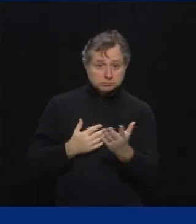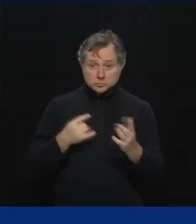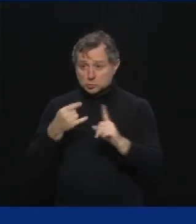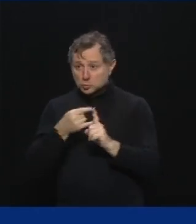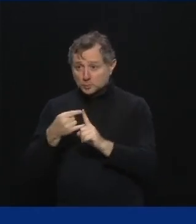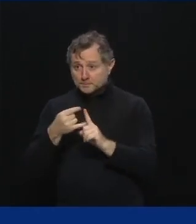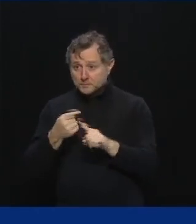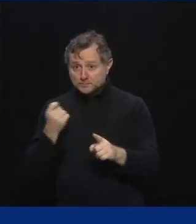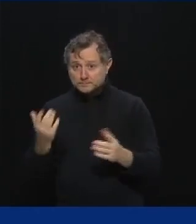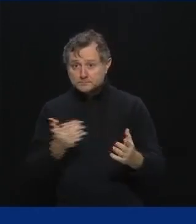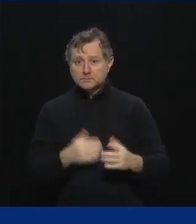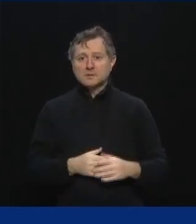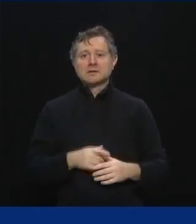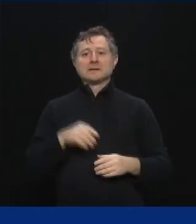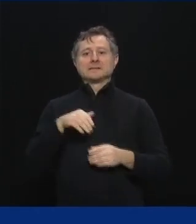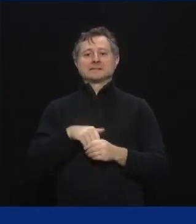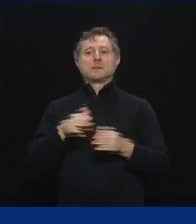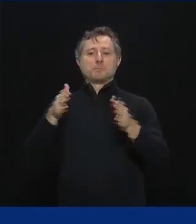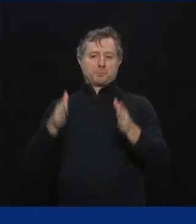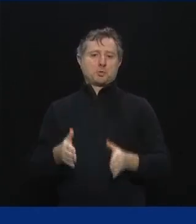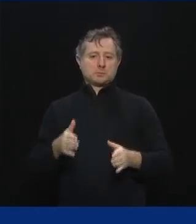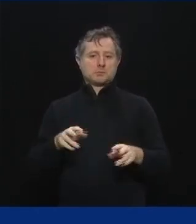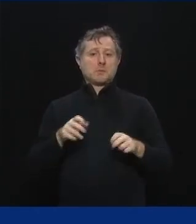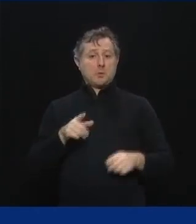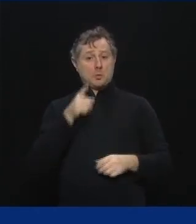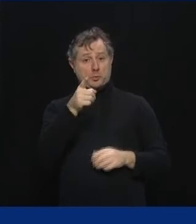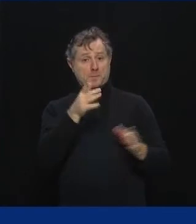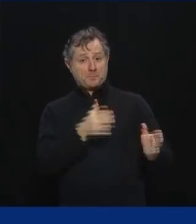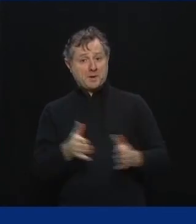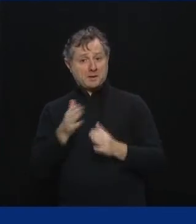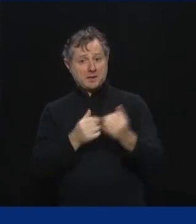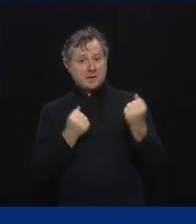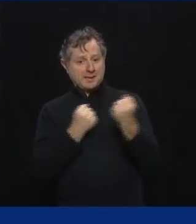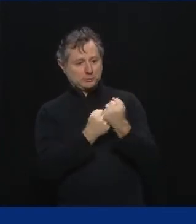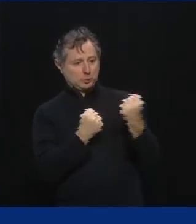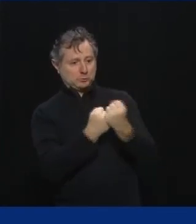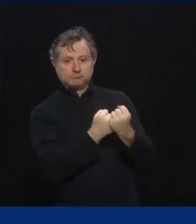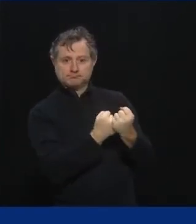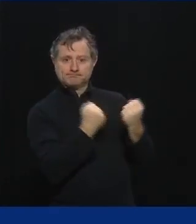LIKE THIS DOES NOT HAPPEN AGAIN. FAR FROM THE ZOOM.